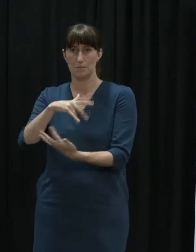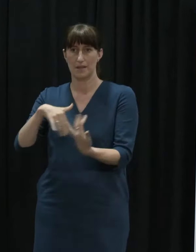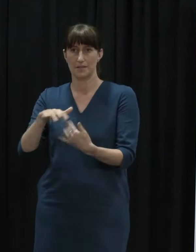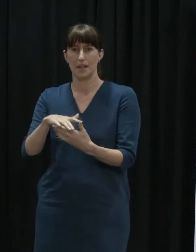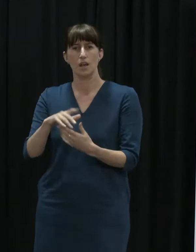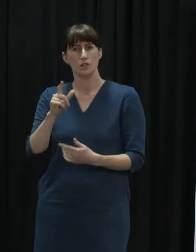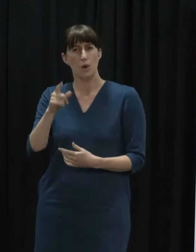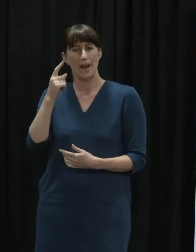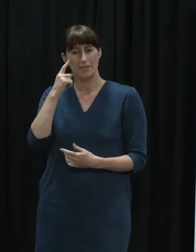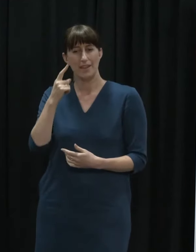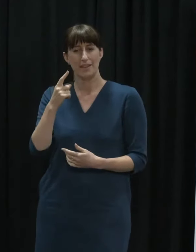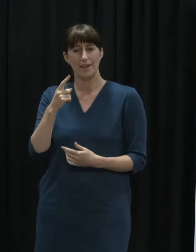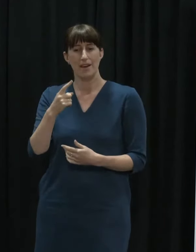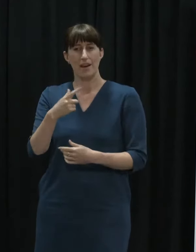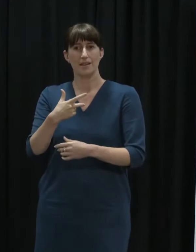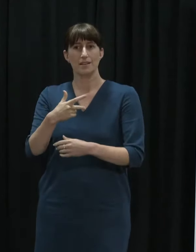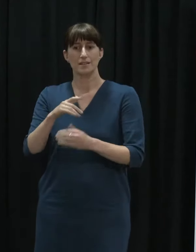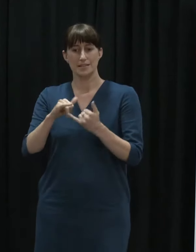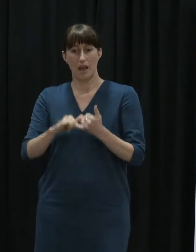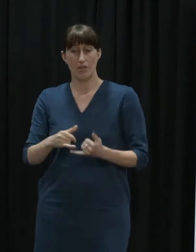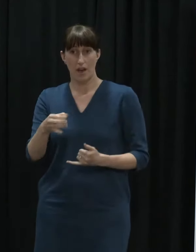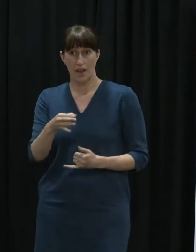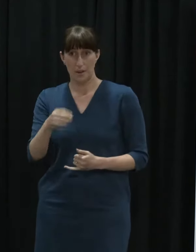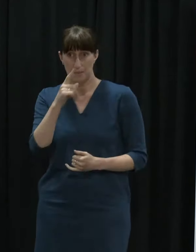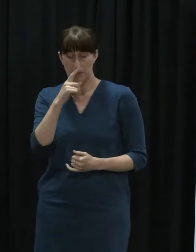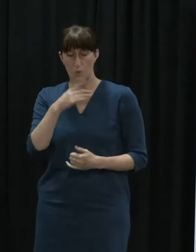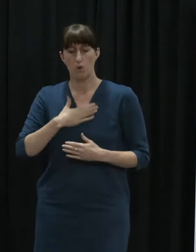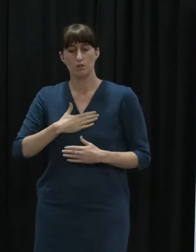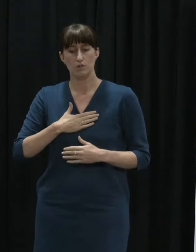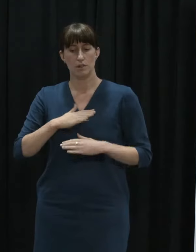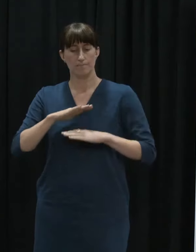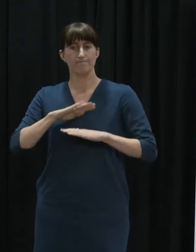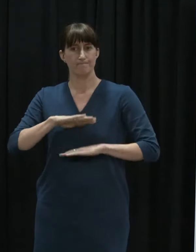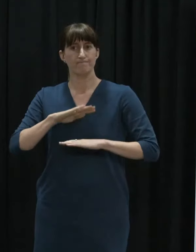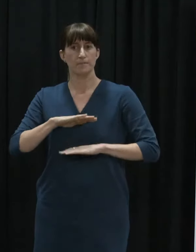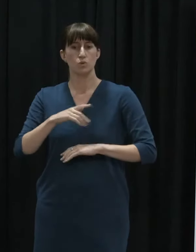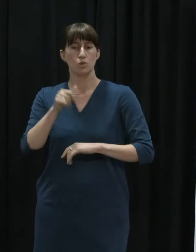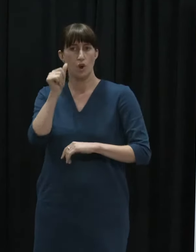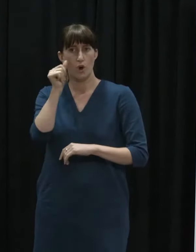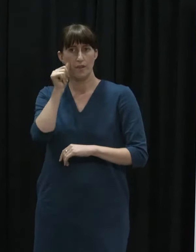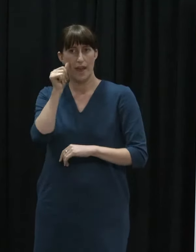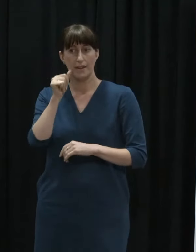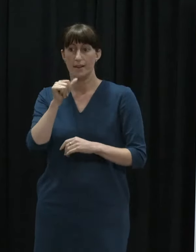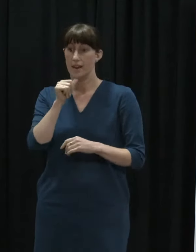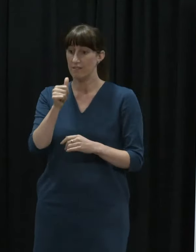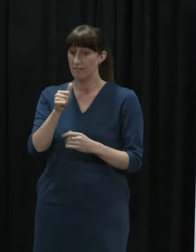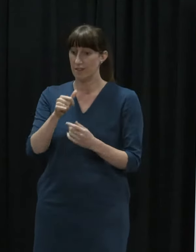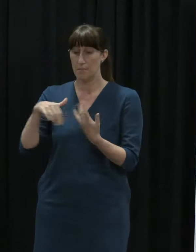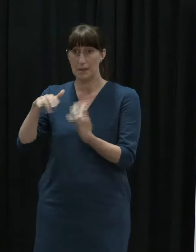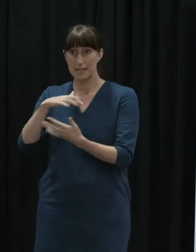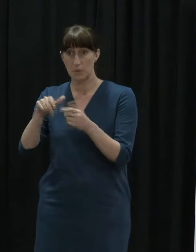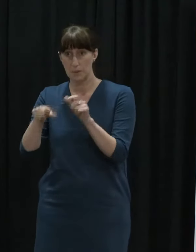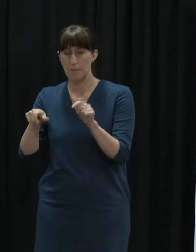vaccinated and unvaccinated. What now as we transition quite a few people of the South